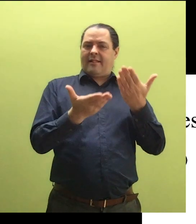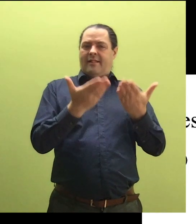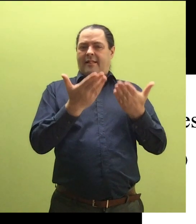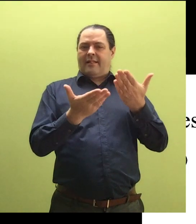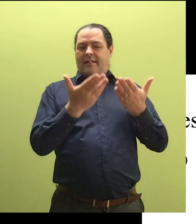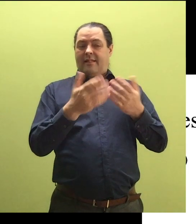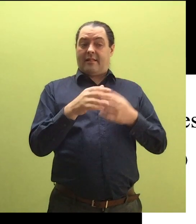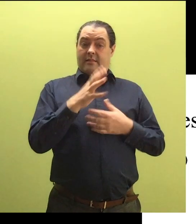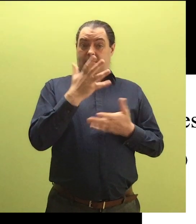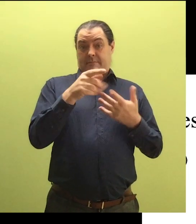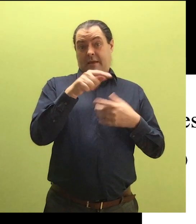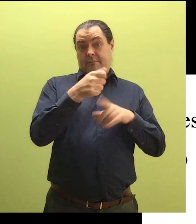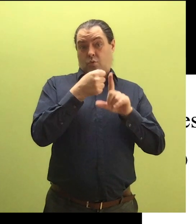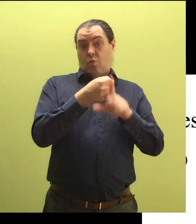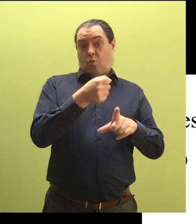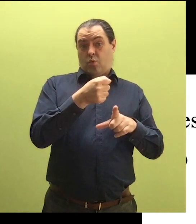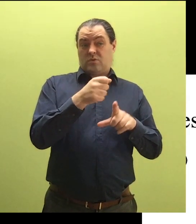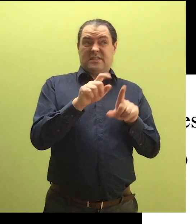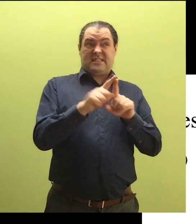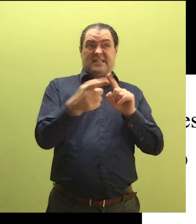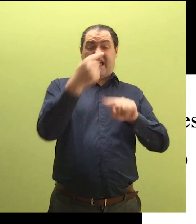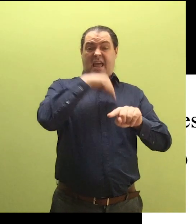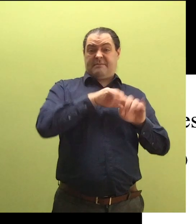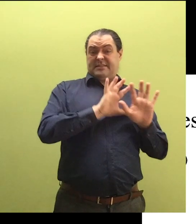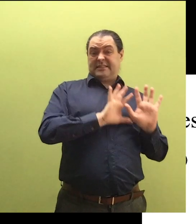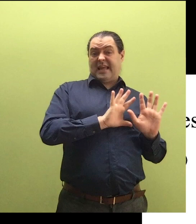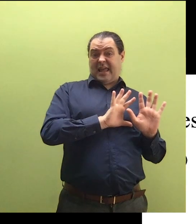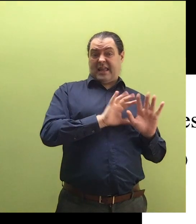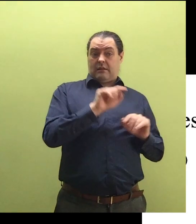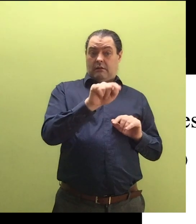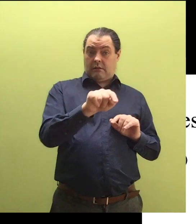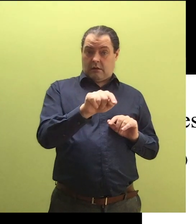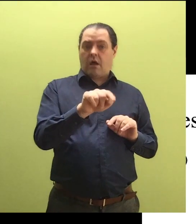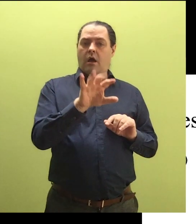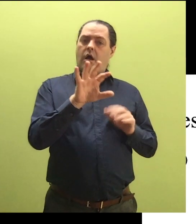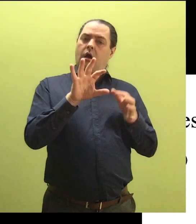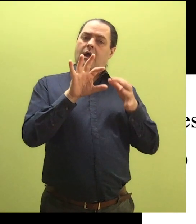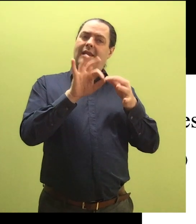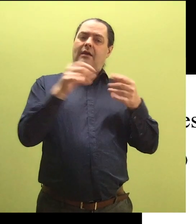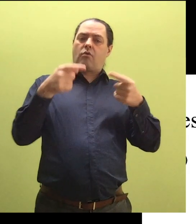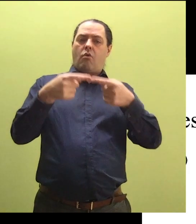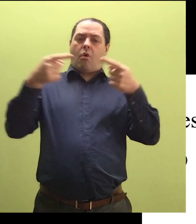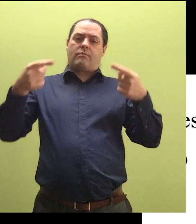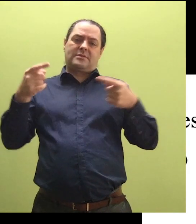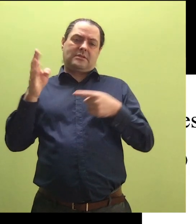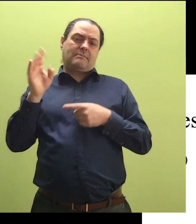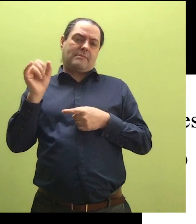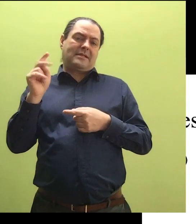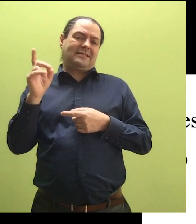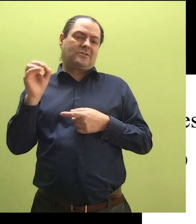is indeed a causative, like the one in example 10, then this would also posit counter evidence to Benedicto &